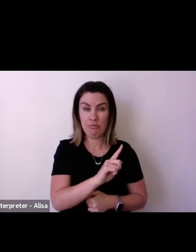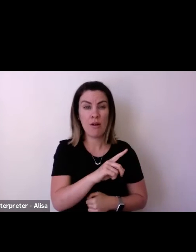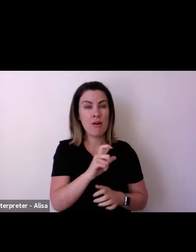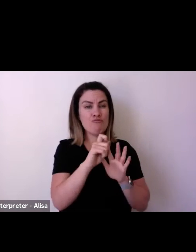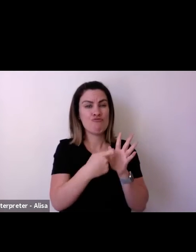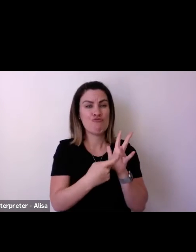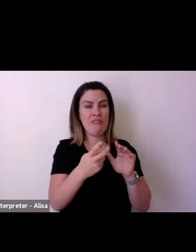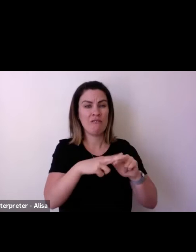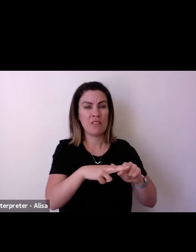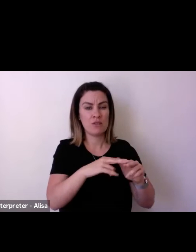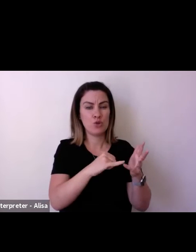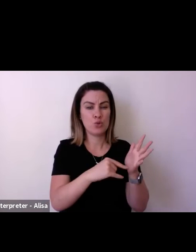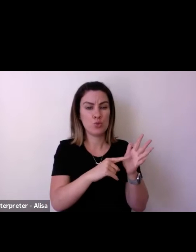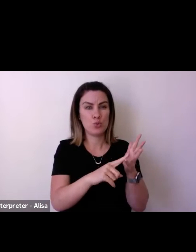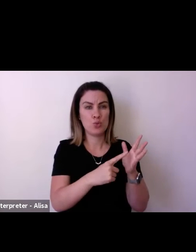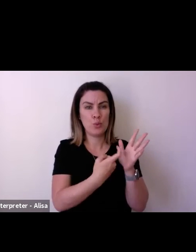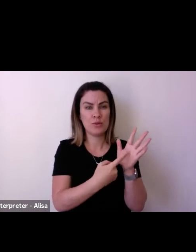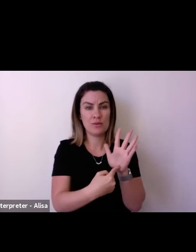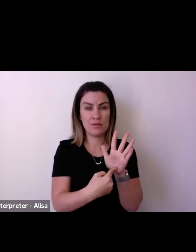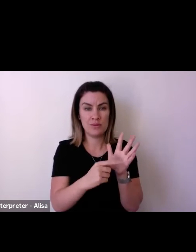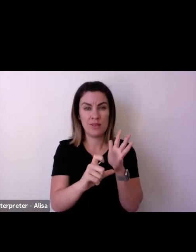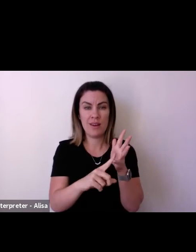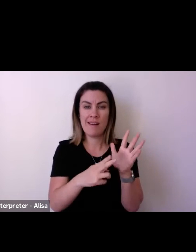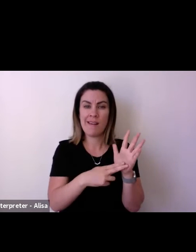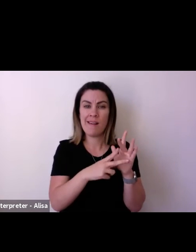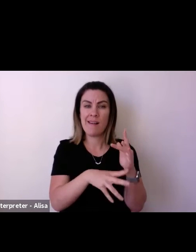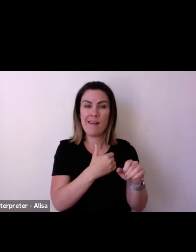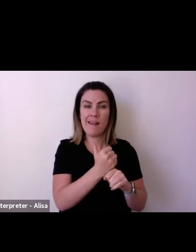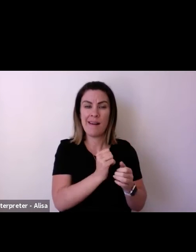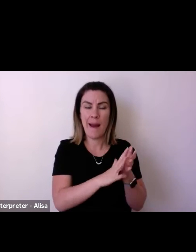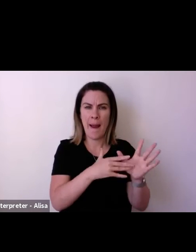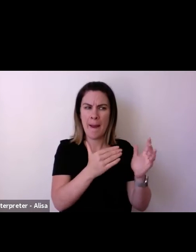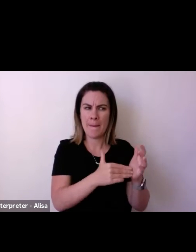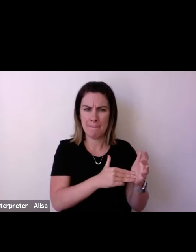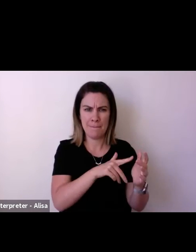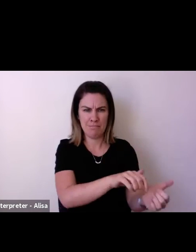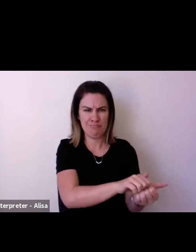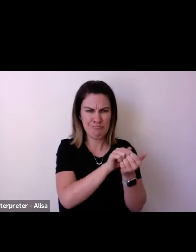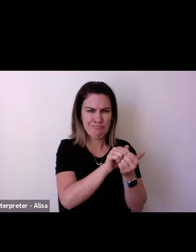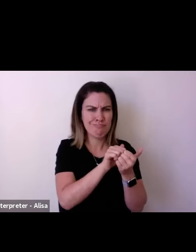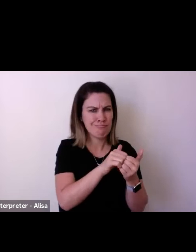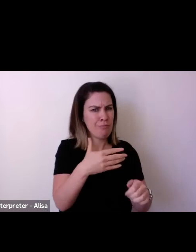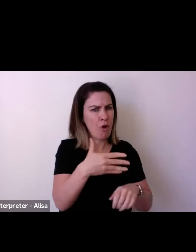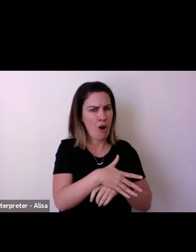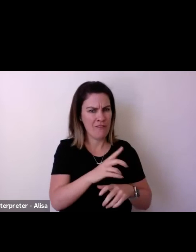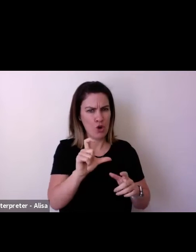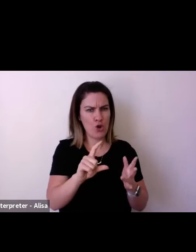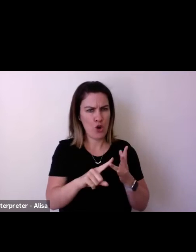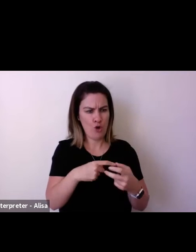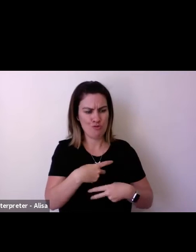and his team for the collegiality in coproducing this research. Thank you for listening and I will hand it